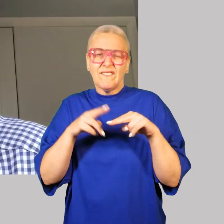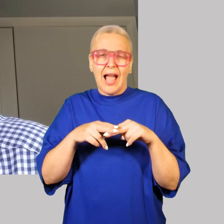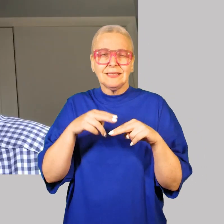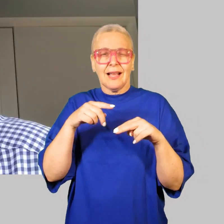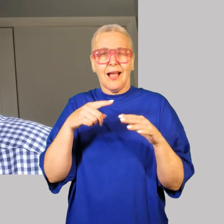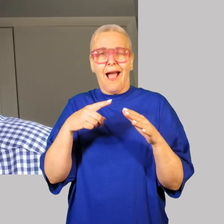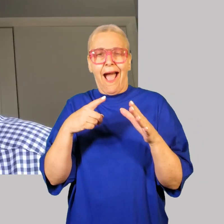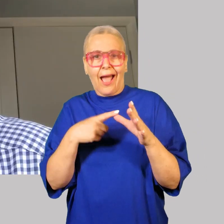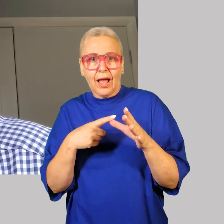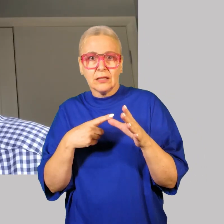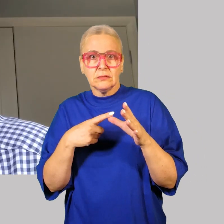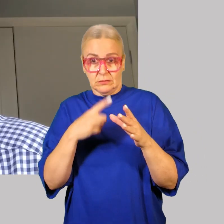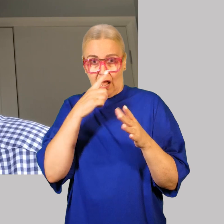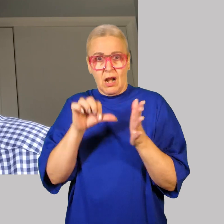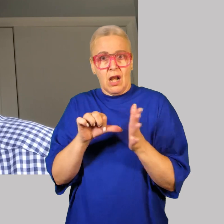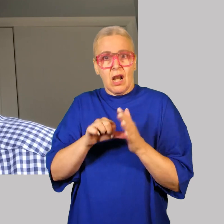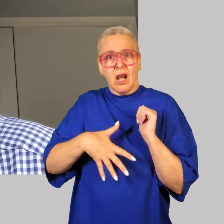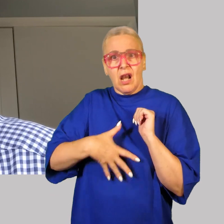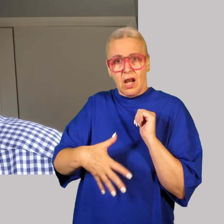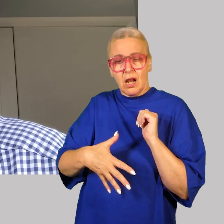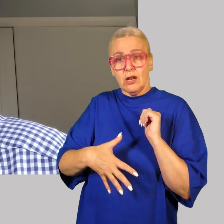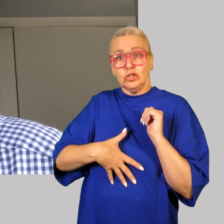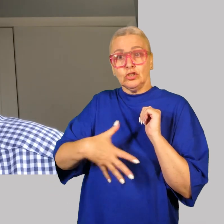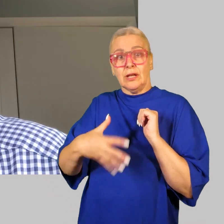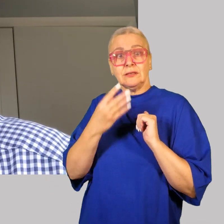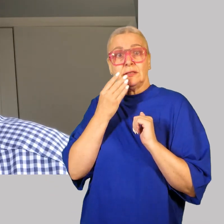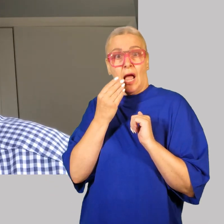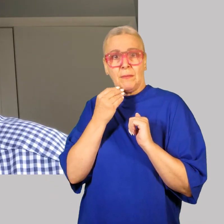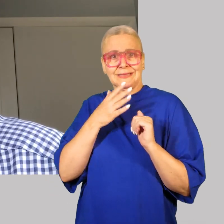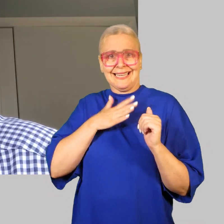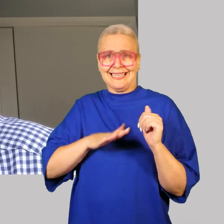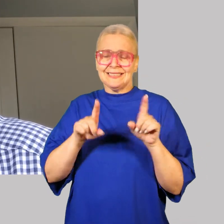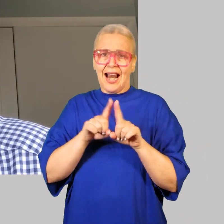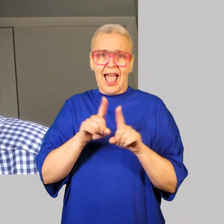Gestational diabetes needs to be seen as a life-course condition